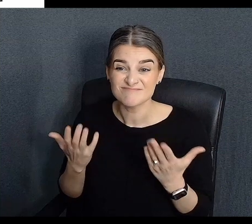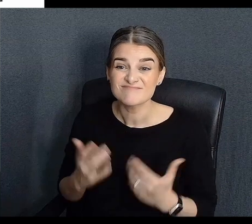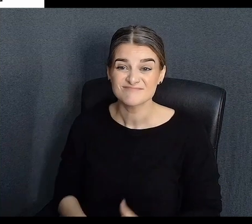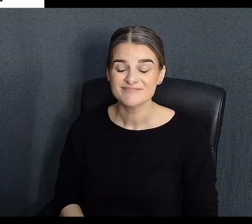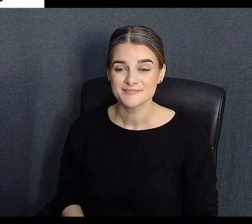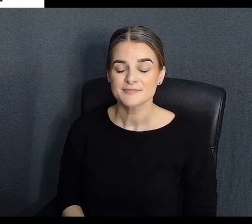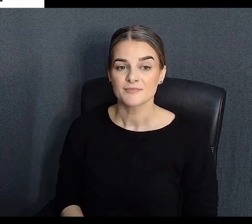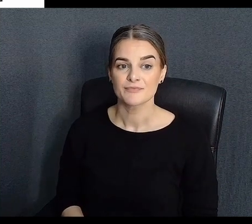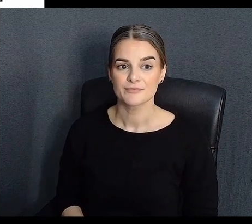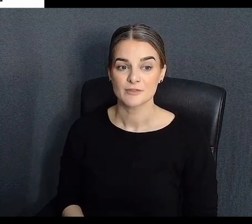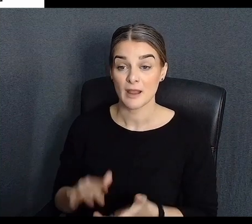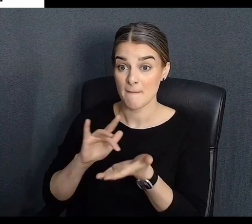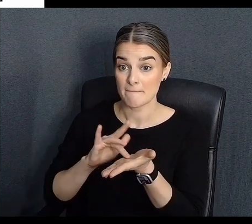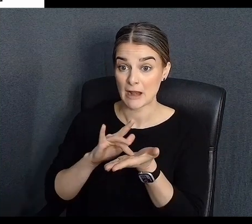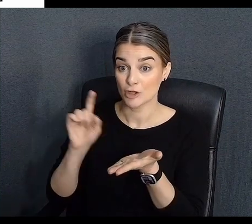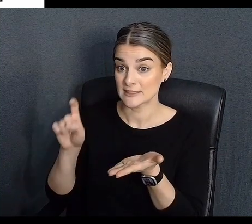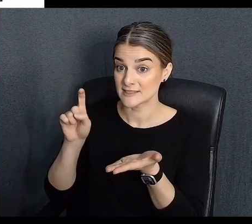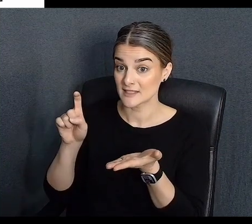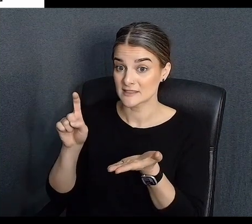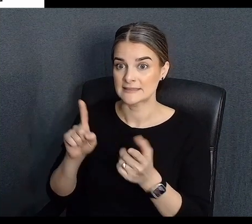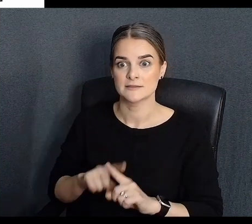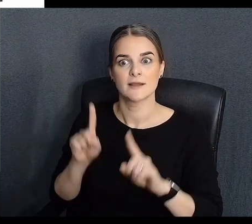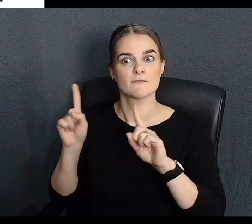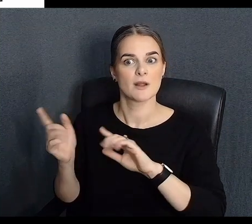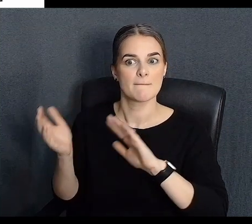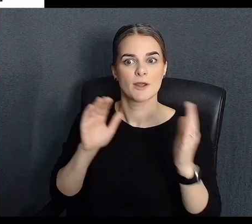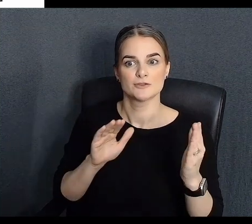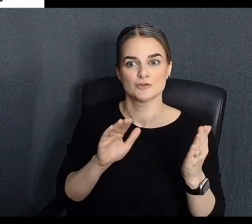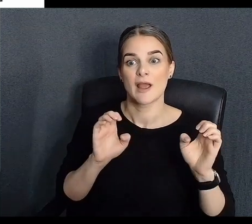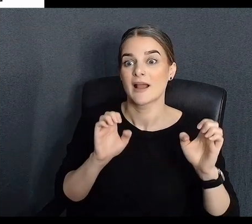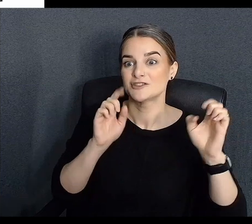Medical necessity is different than educational needs.